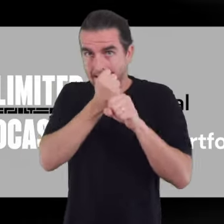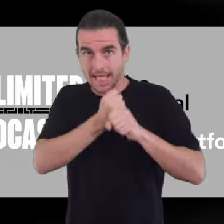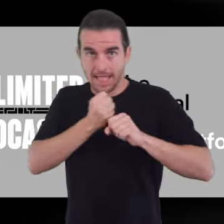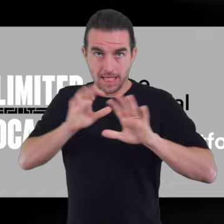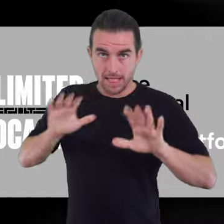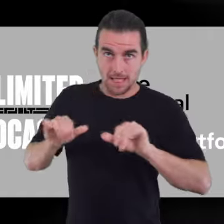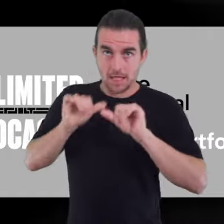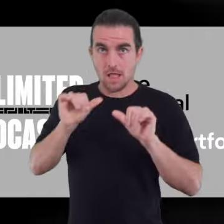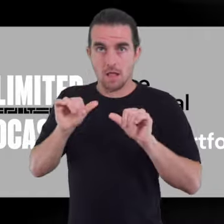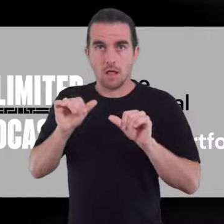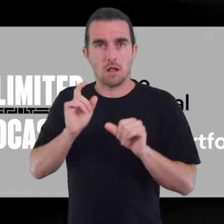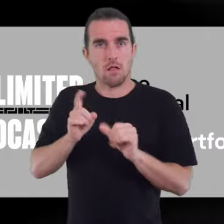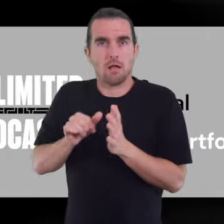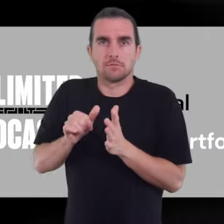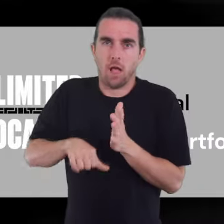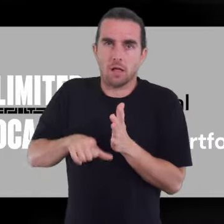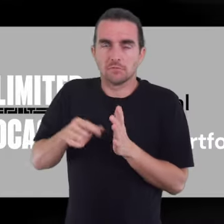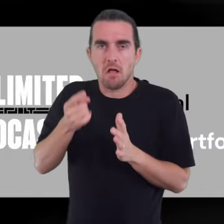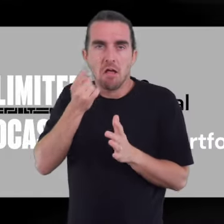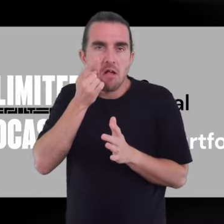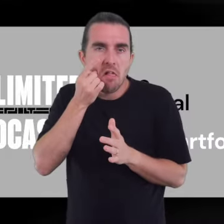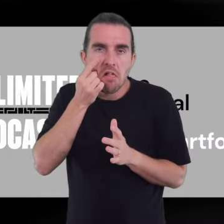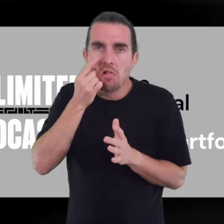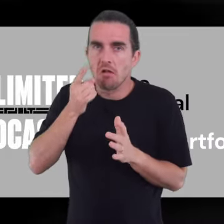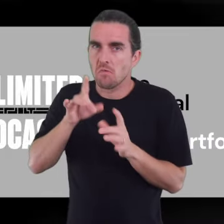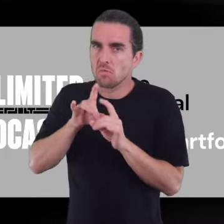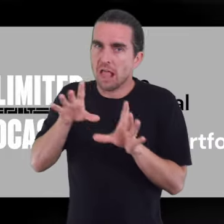I guess like was made from the starting point of exploring